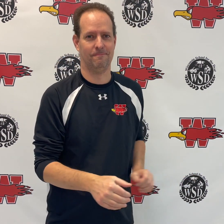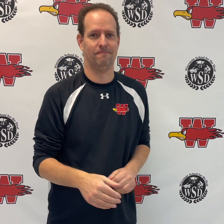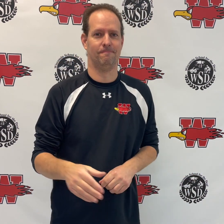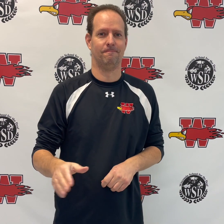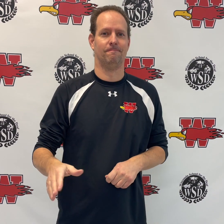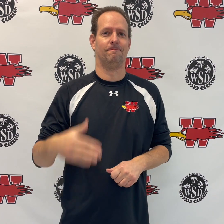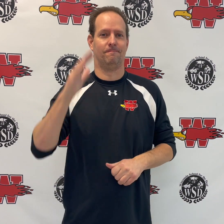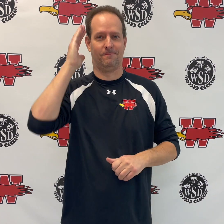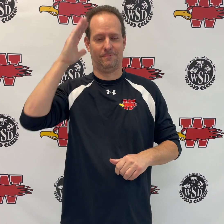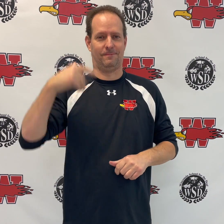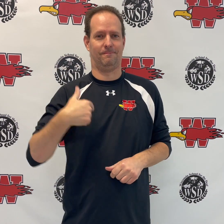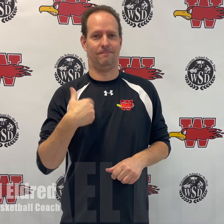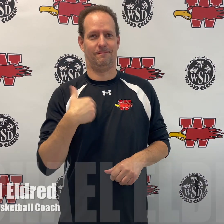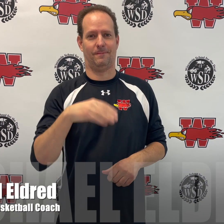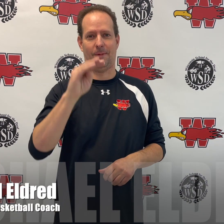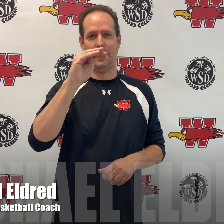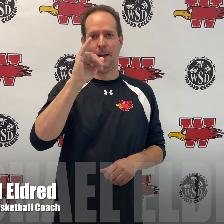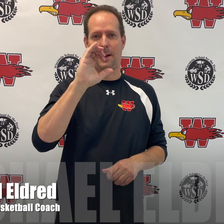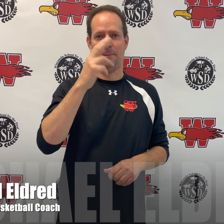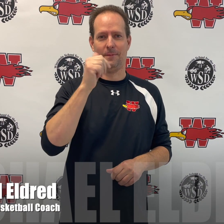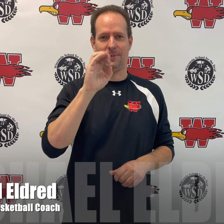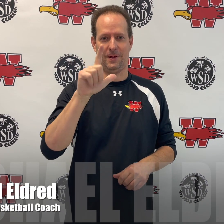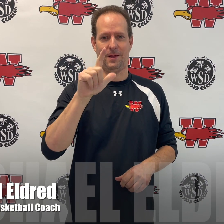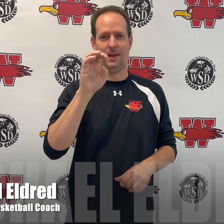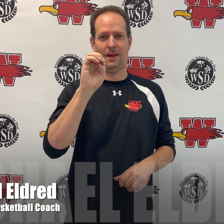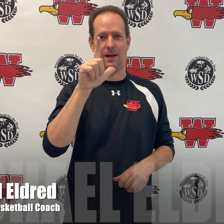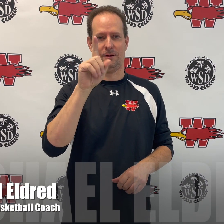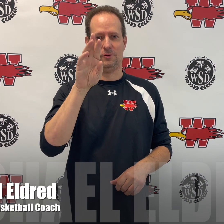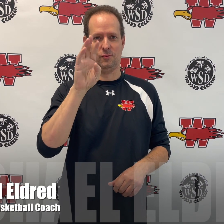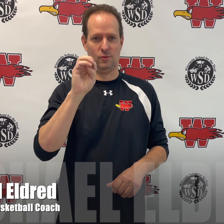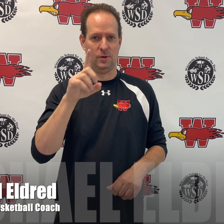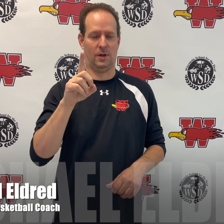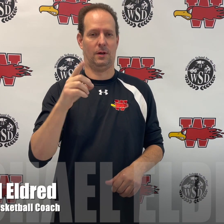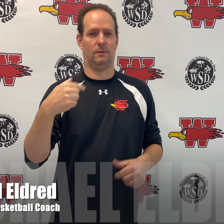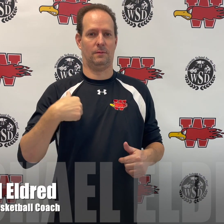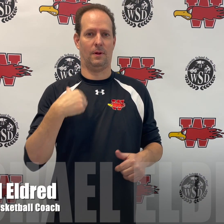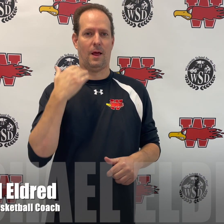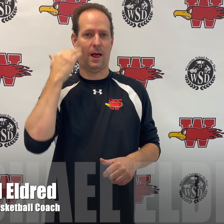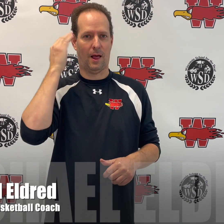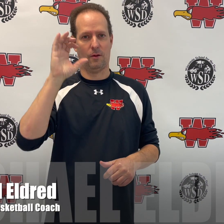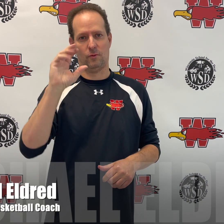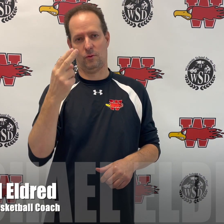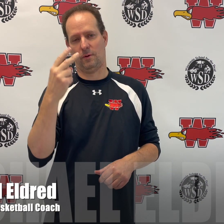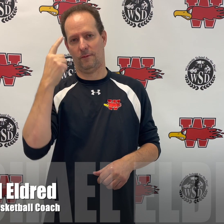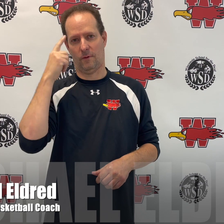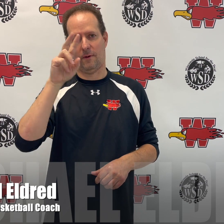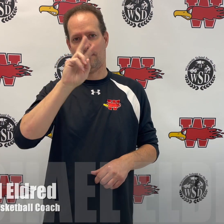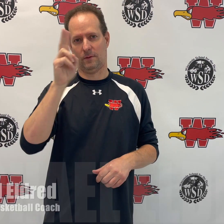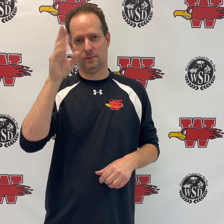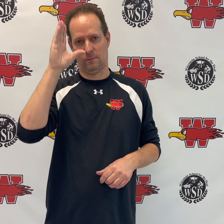Hello! My name is Michael Eldred. I'm the head coach for varsity boys basketball team.